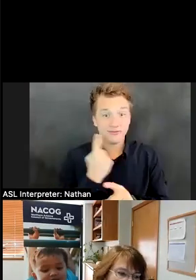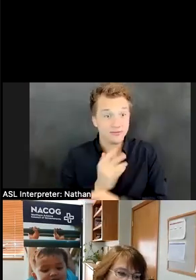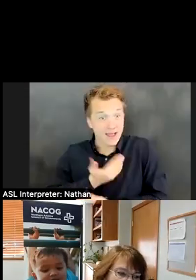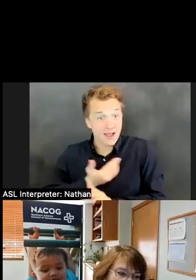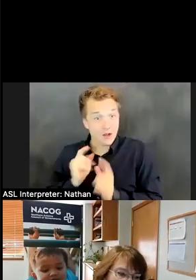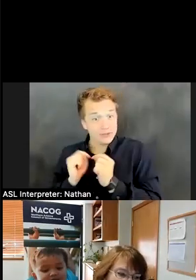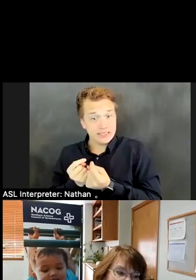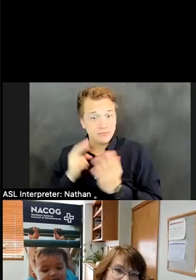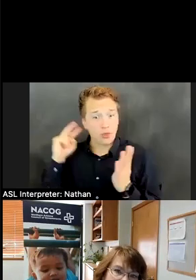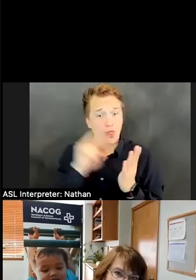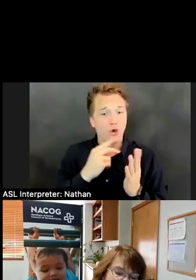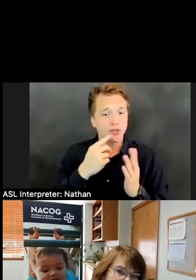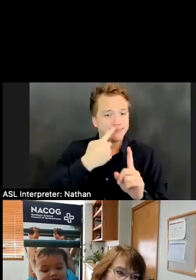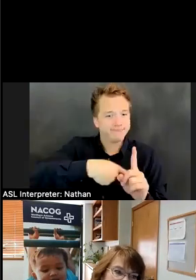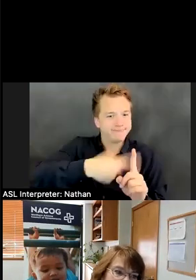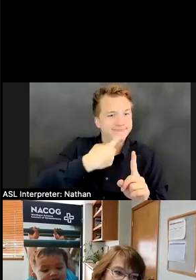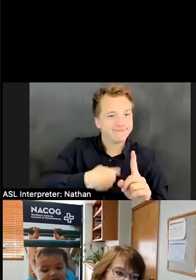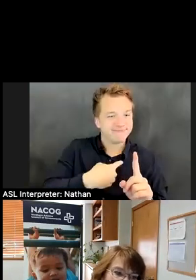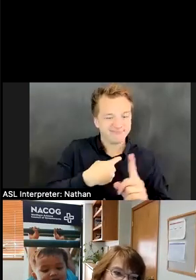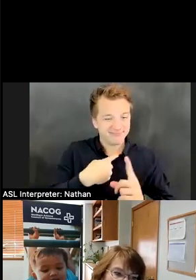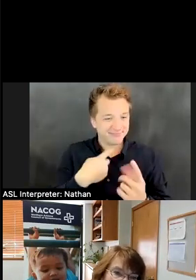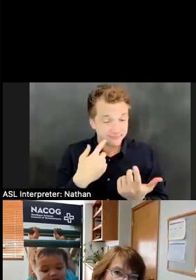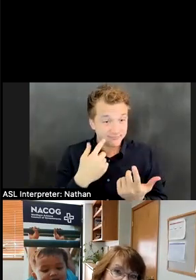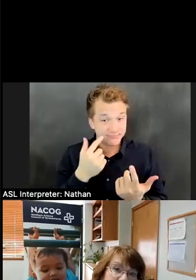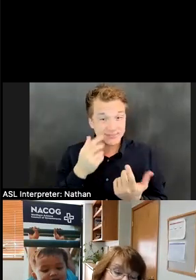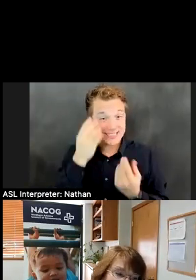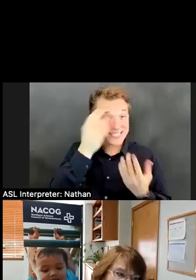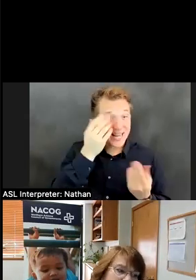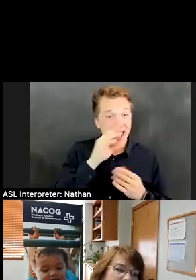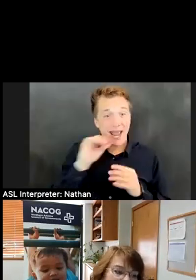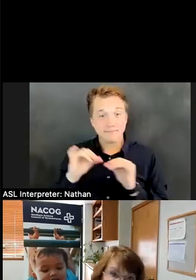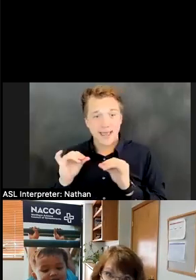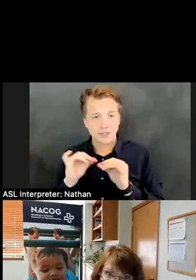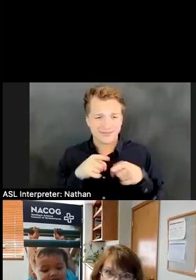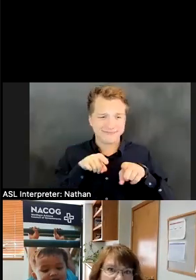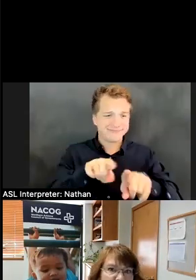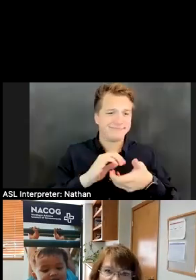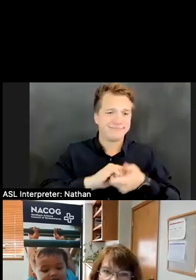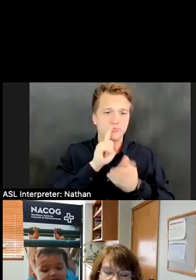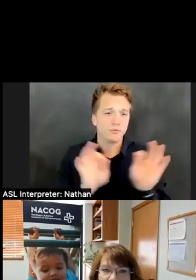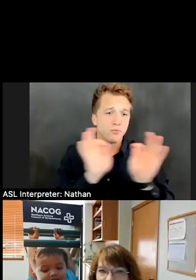Data and measurement alignment is so critical, and the logic model allows us to show the